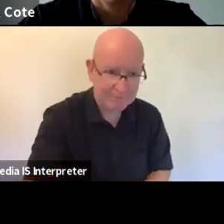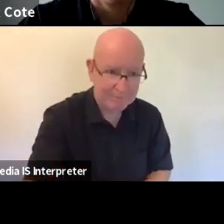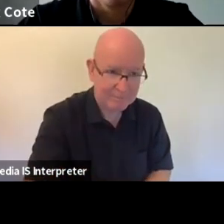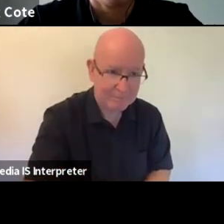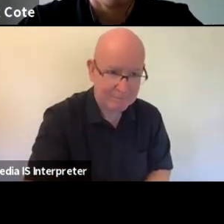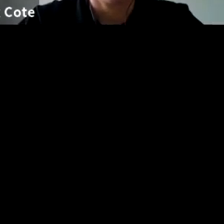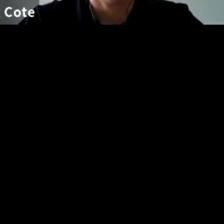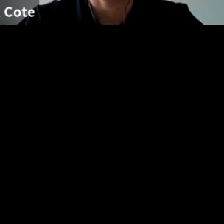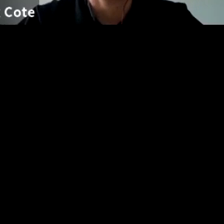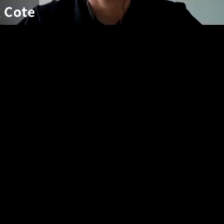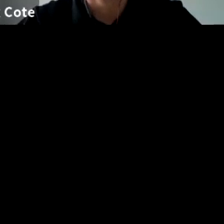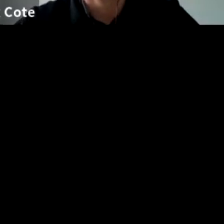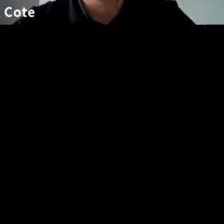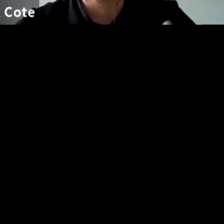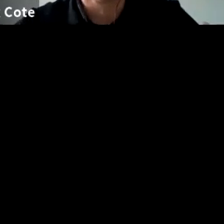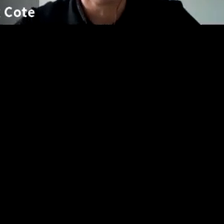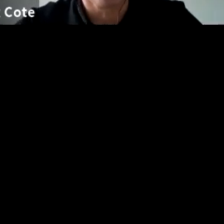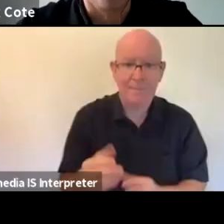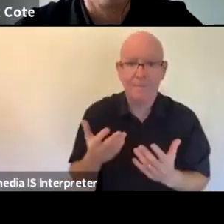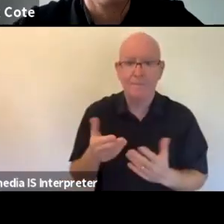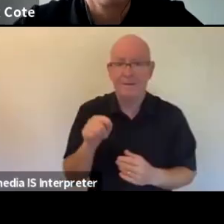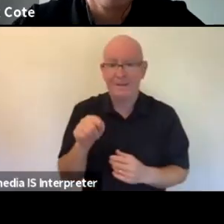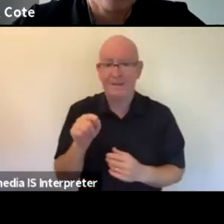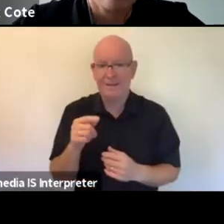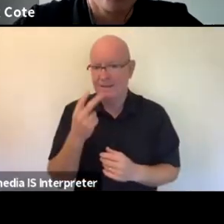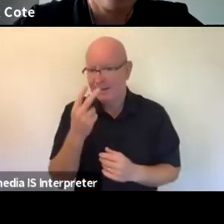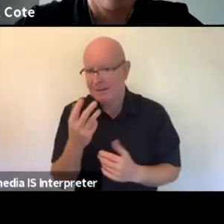person with disabilities across countries and regions